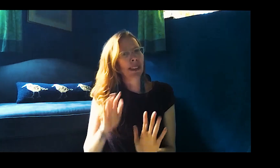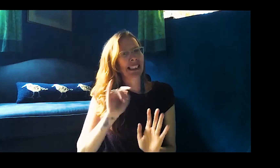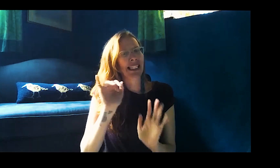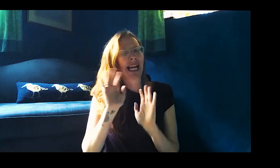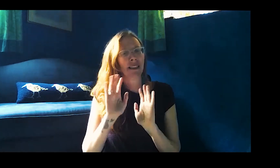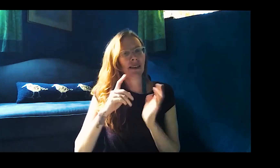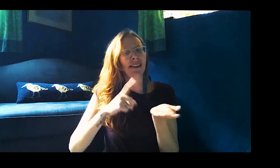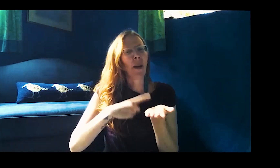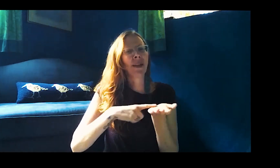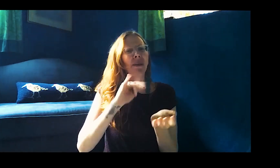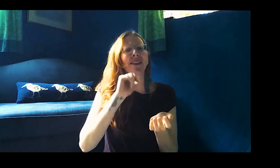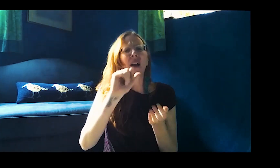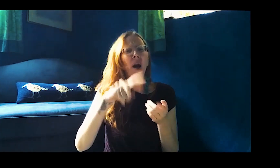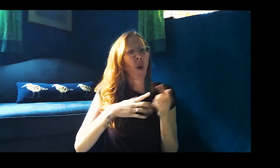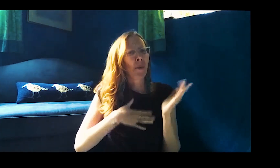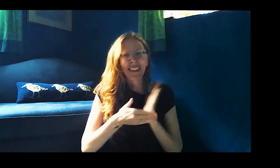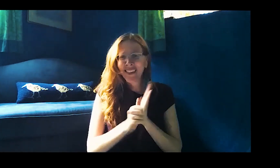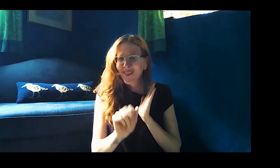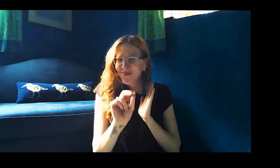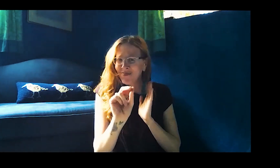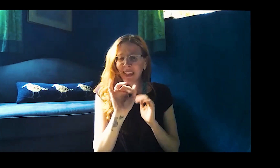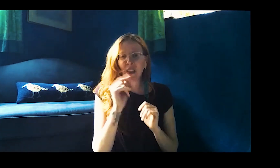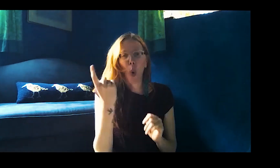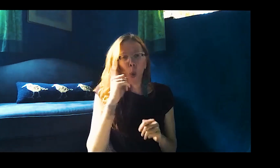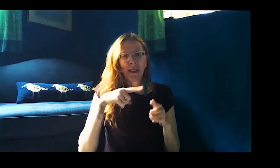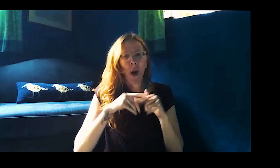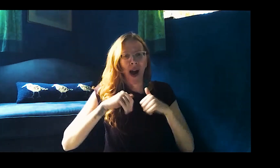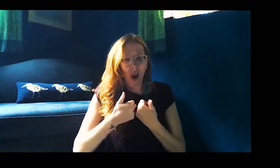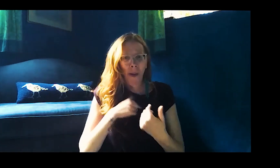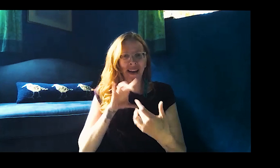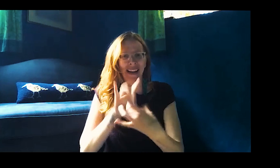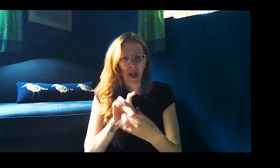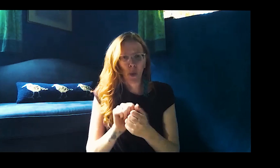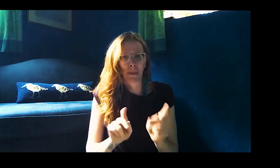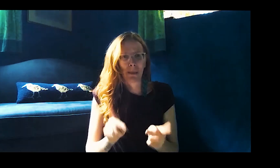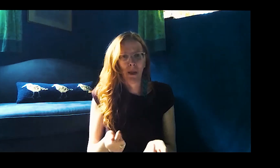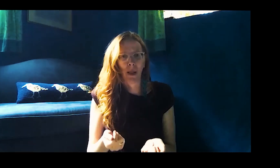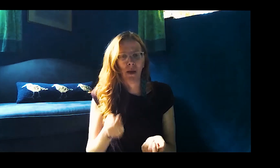I feel like what's important is how I'm connecting with you